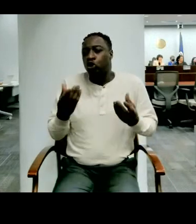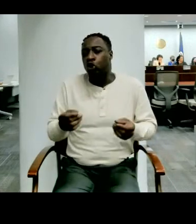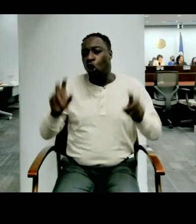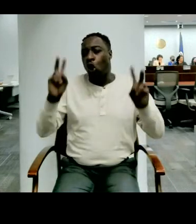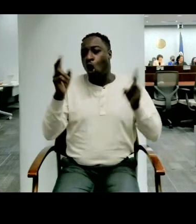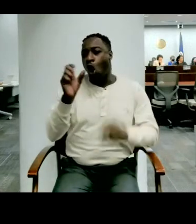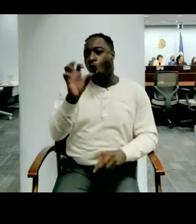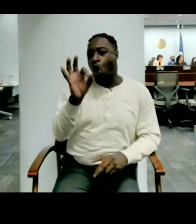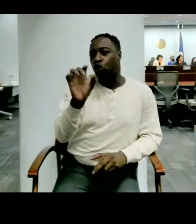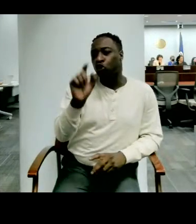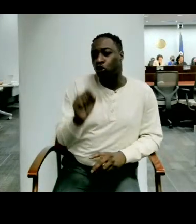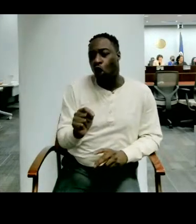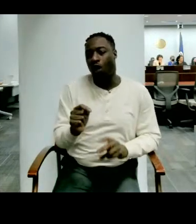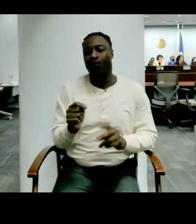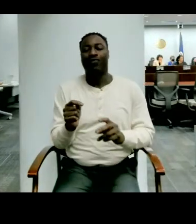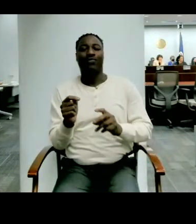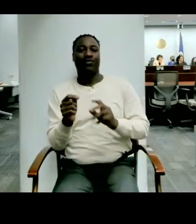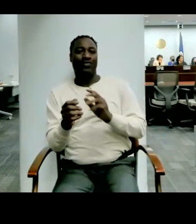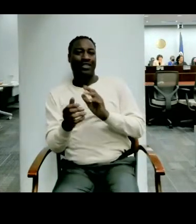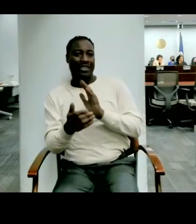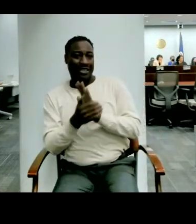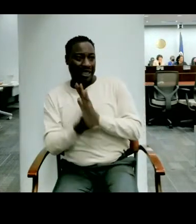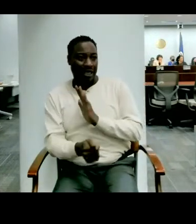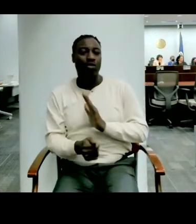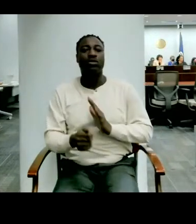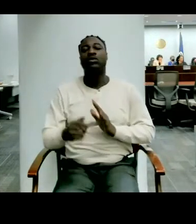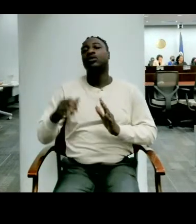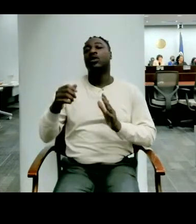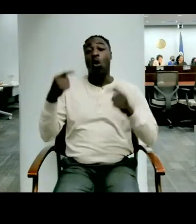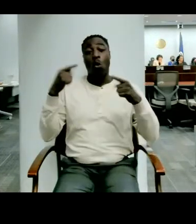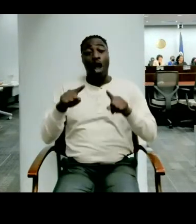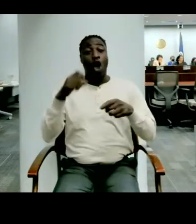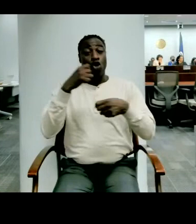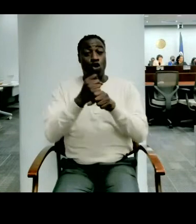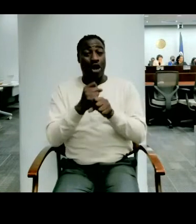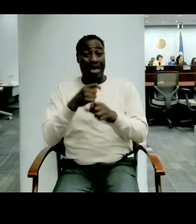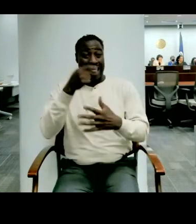they got to be more intuitive about as they are creating these tools. And then ways to protect